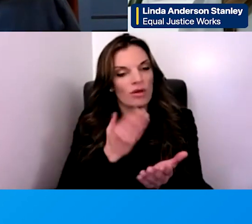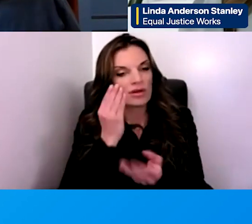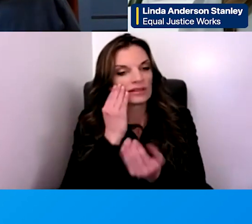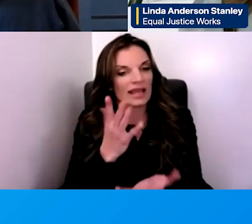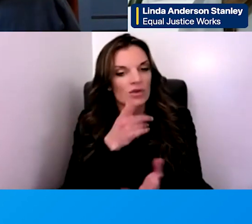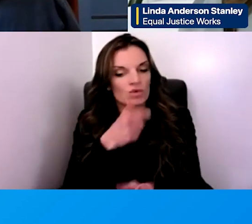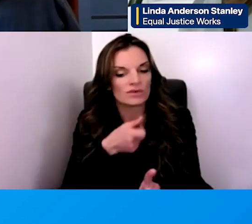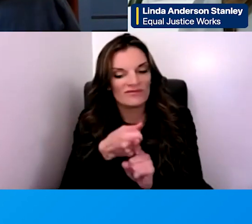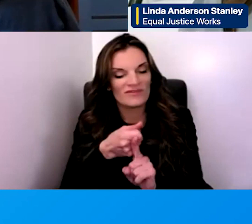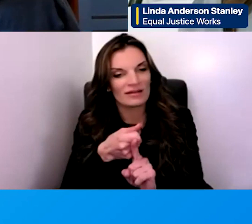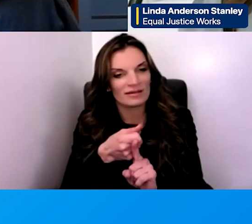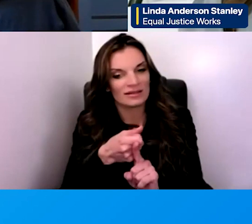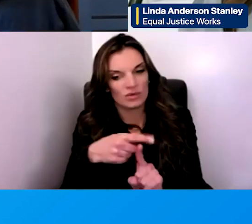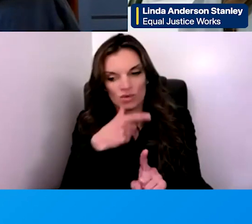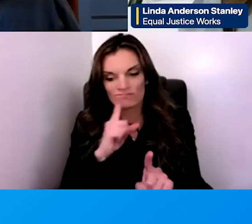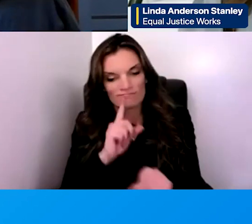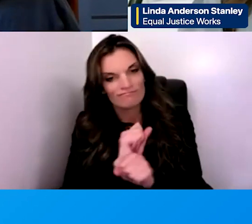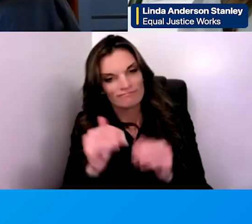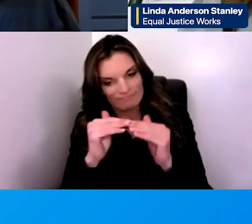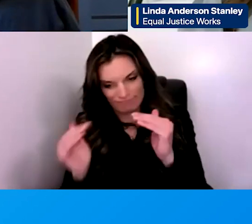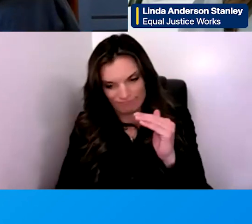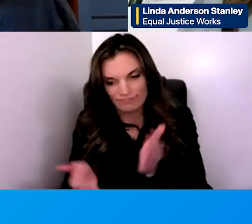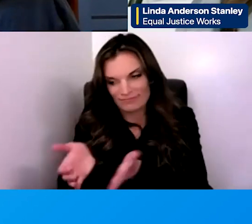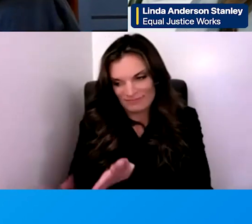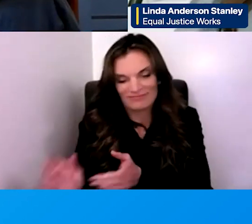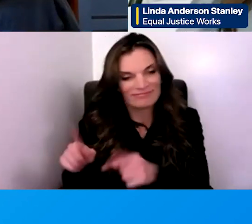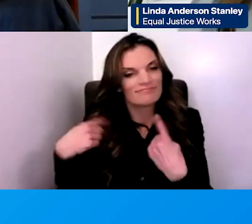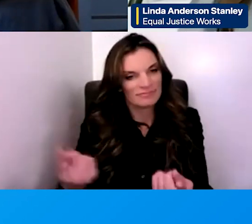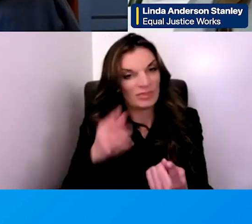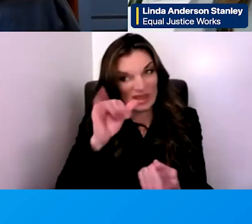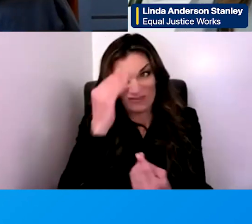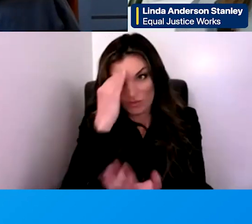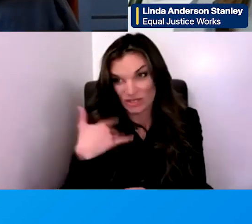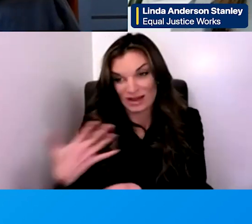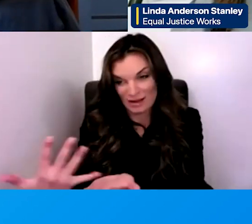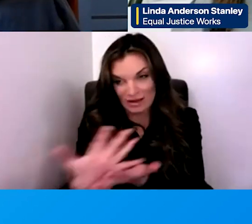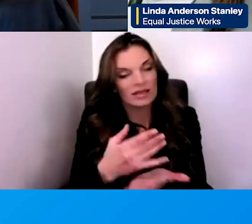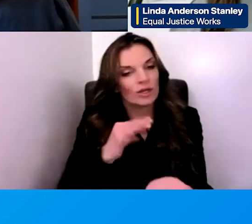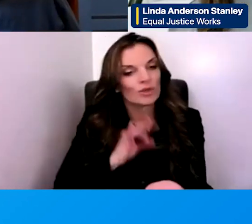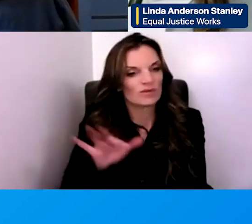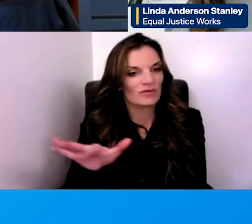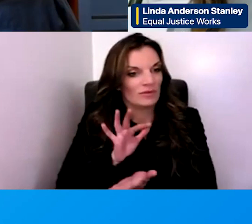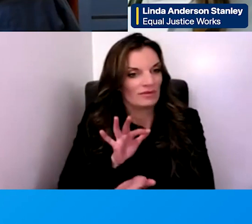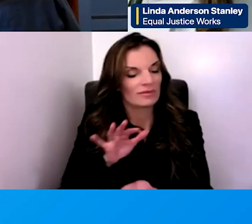effected by inequality and asking for assistance. That was very useful for us. And also the fact that we